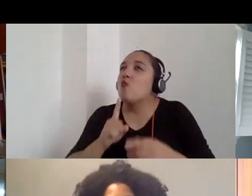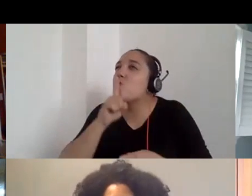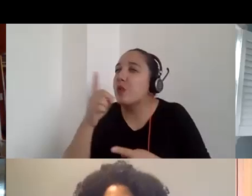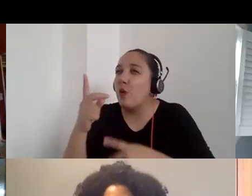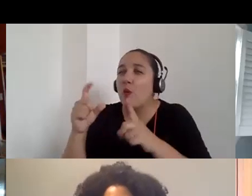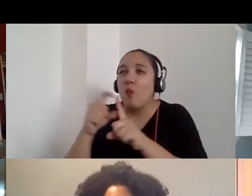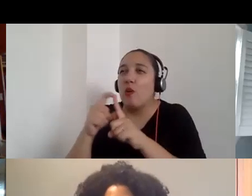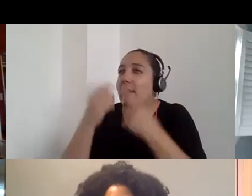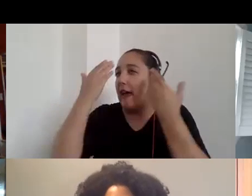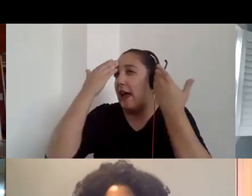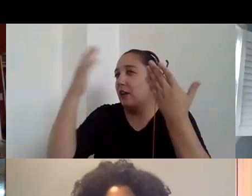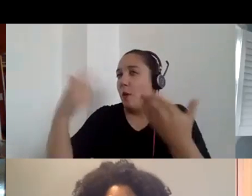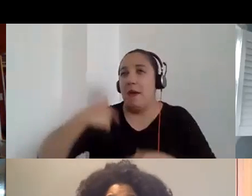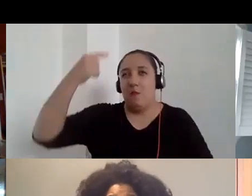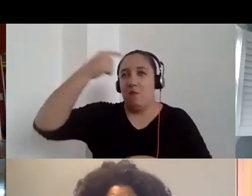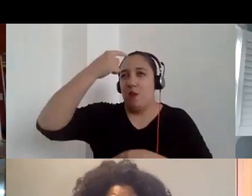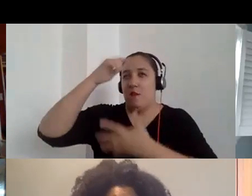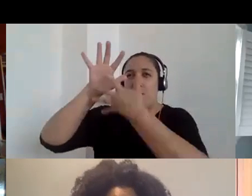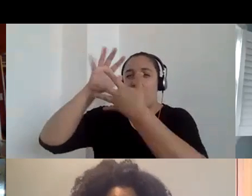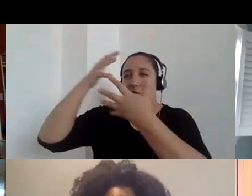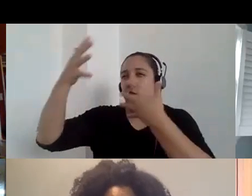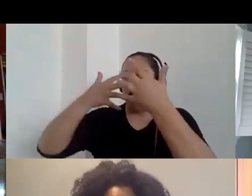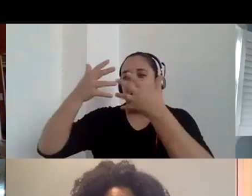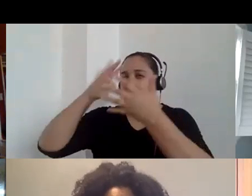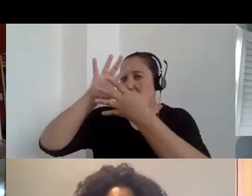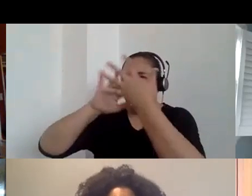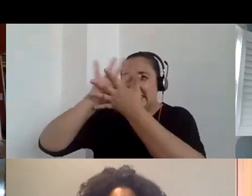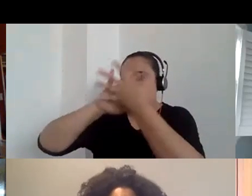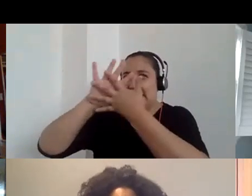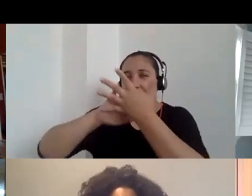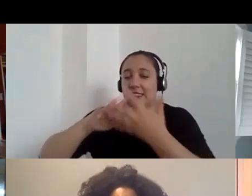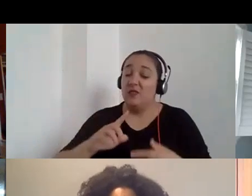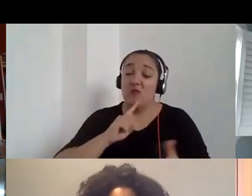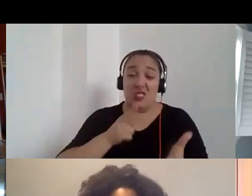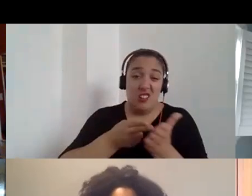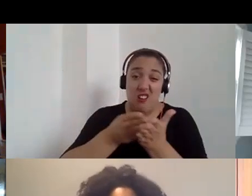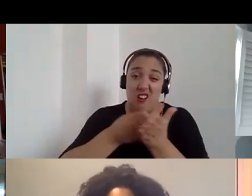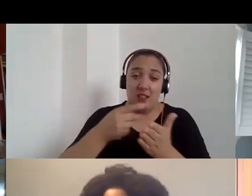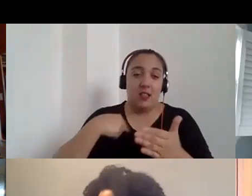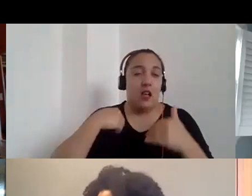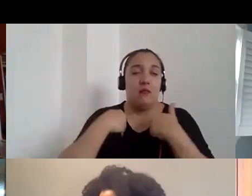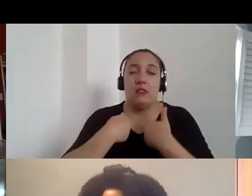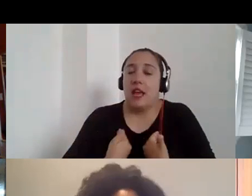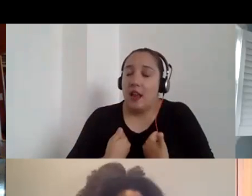I am transparency, I'm exhausted and, I mean, on every level, emotional level,